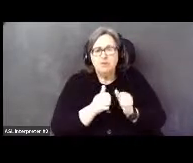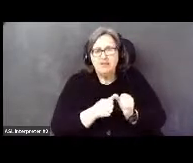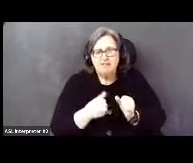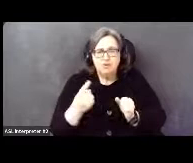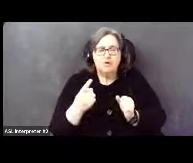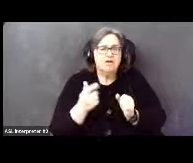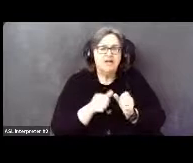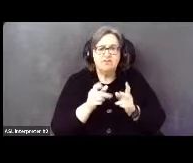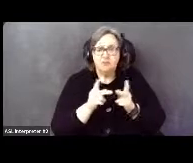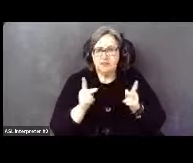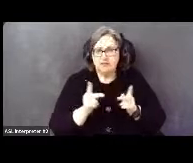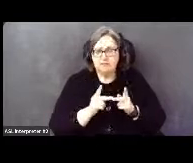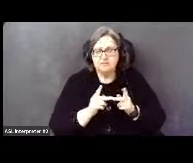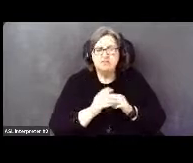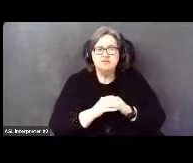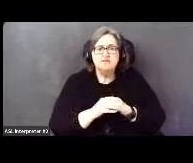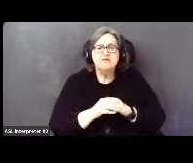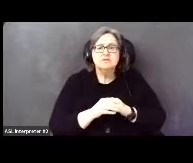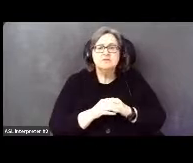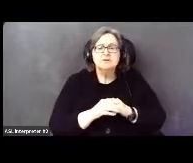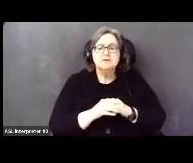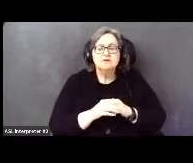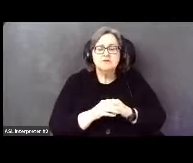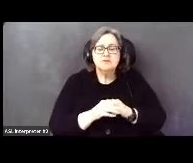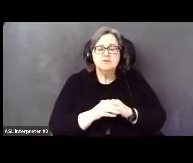place that we had. And so